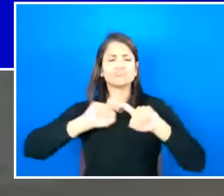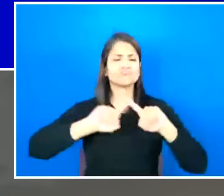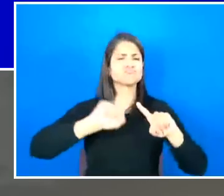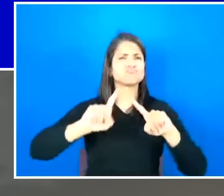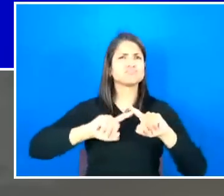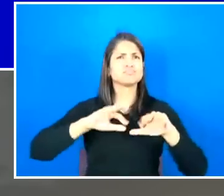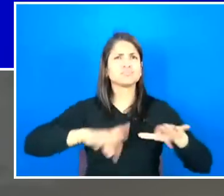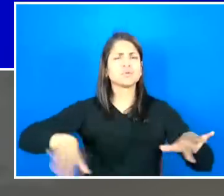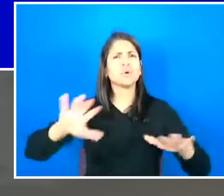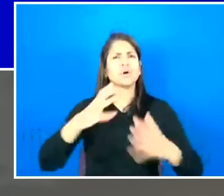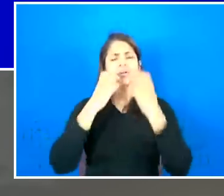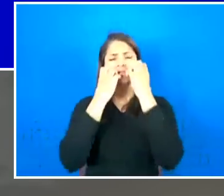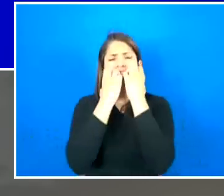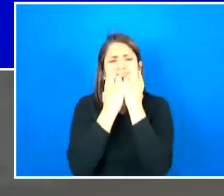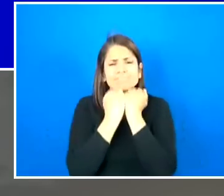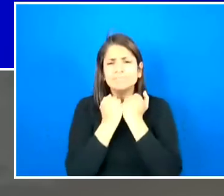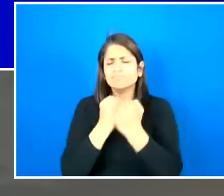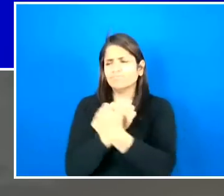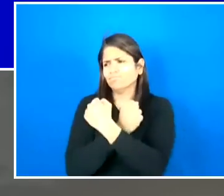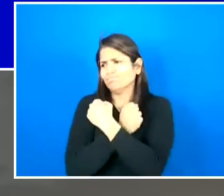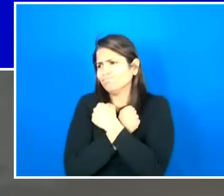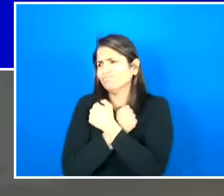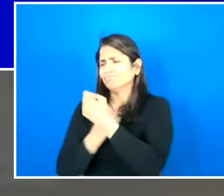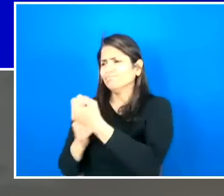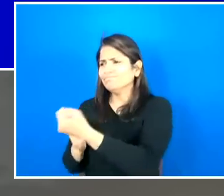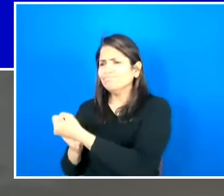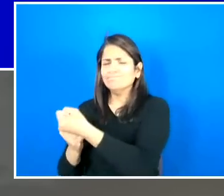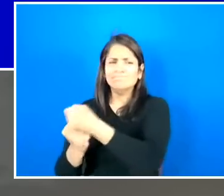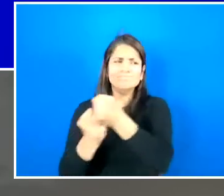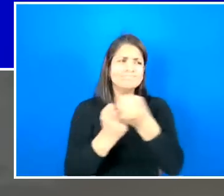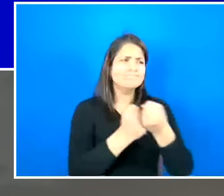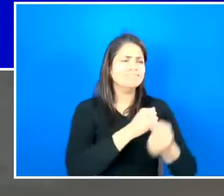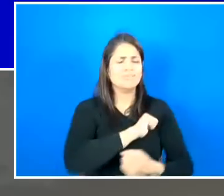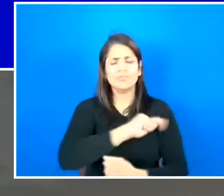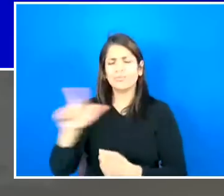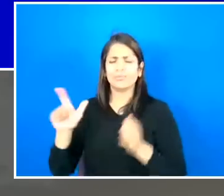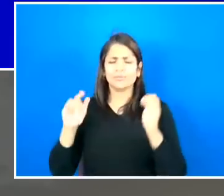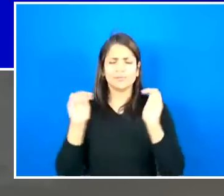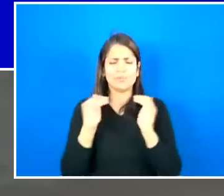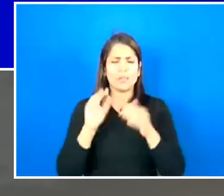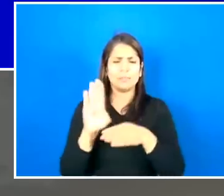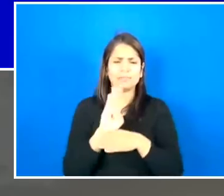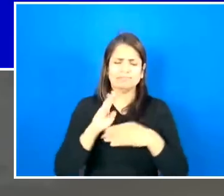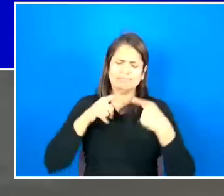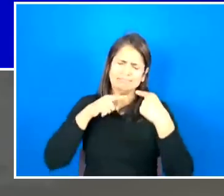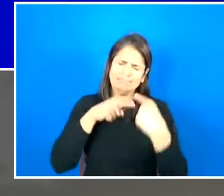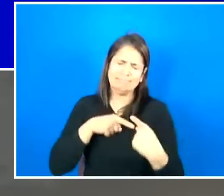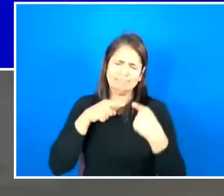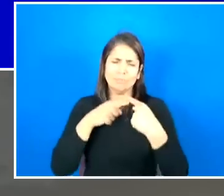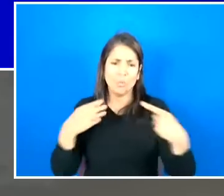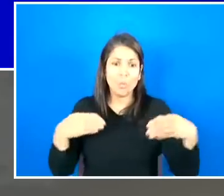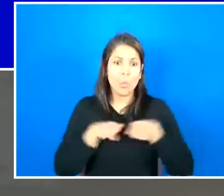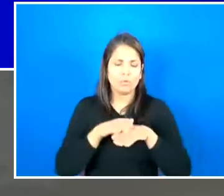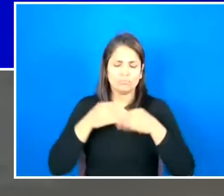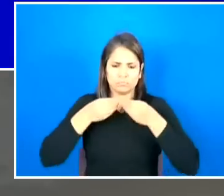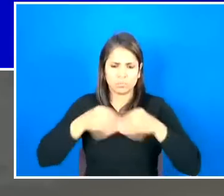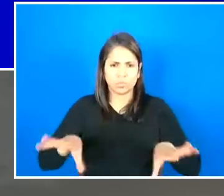WHO LOVE THEIR NEIGHBORHOOD SMALL BUSINESSES AND THERE IS SO MUCH CONCERN FOR OUR SMALL BUSINESSES RIGHT NOW. YOU KNOW, IT'S